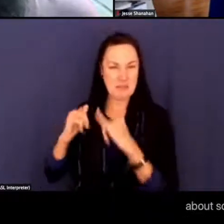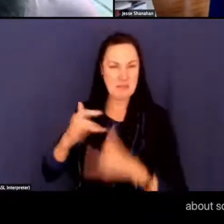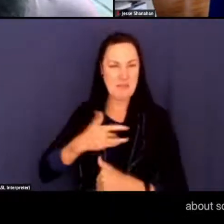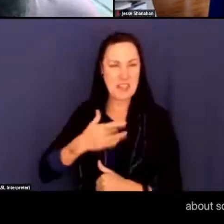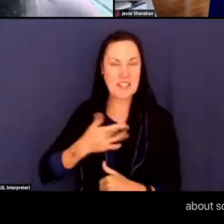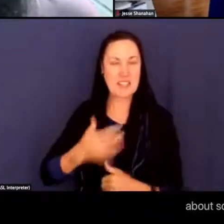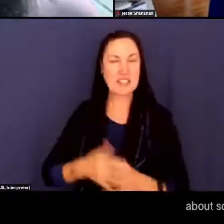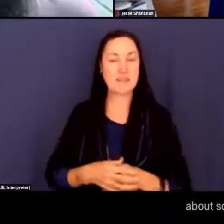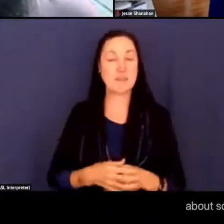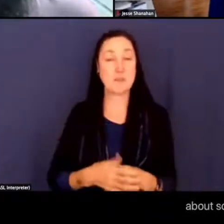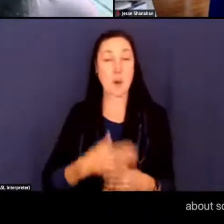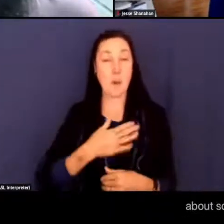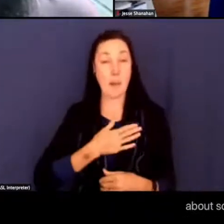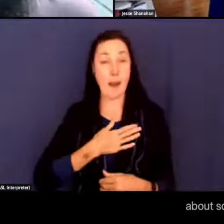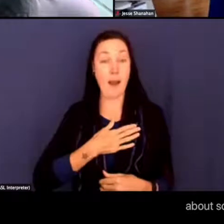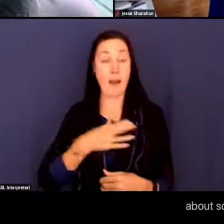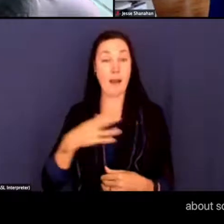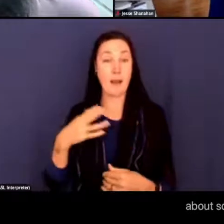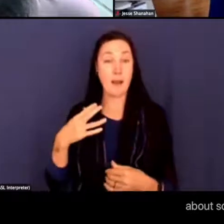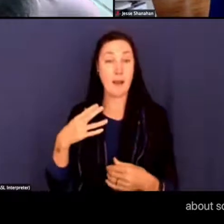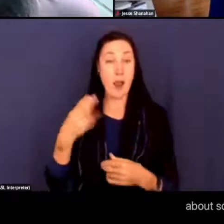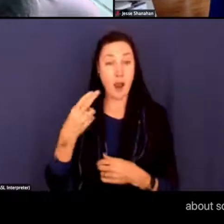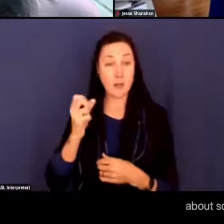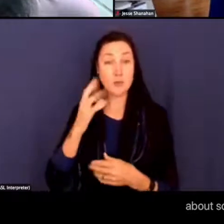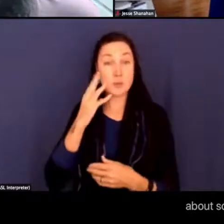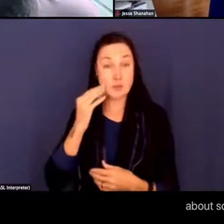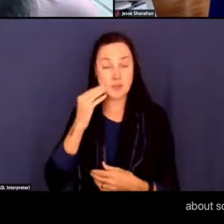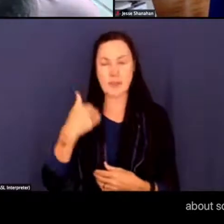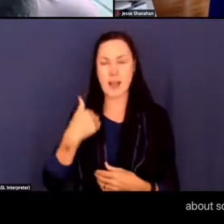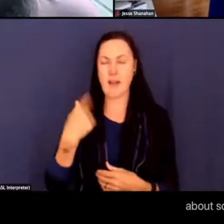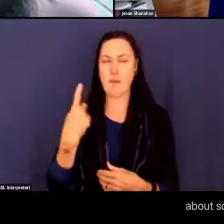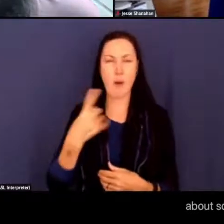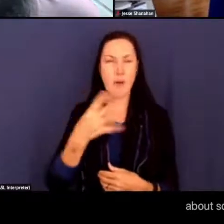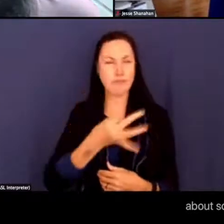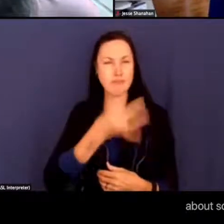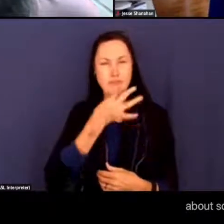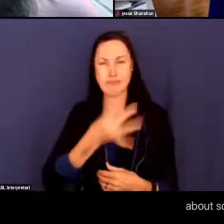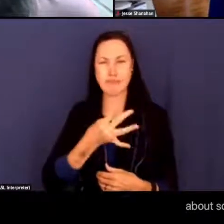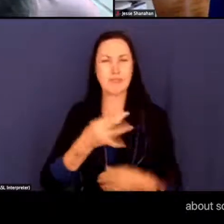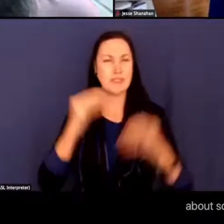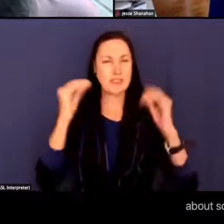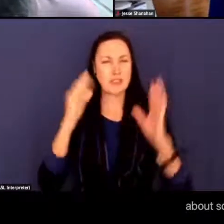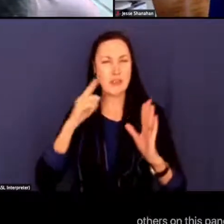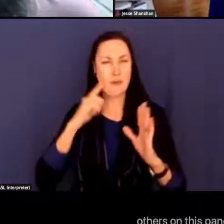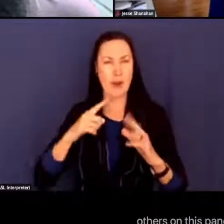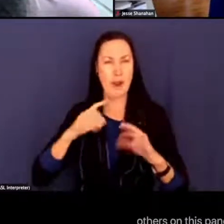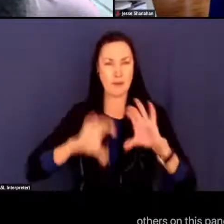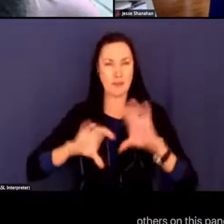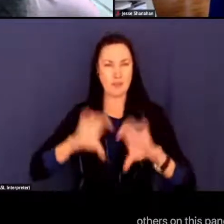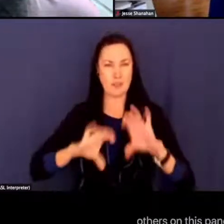chemistry instructor who really inspired me to go to the next level. I ended up